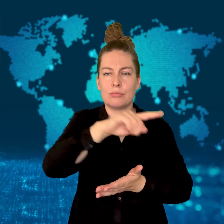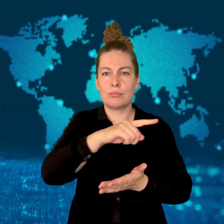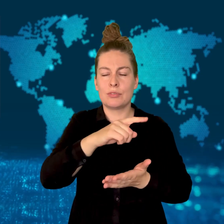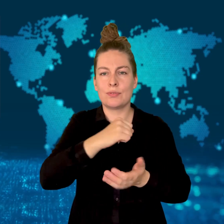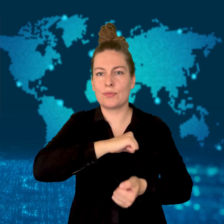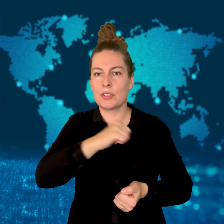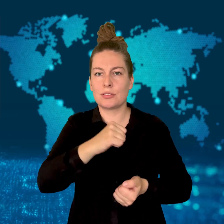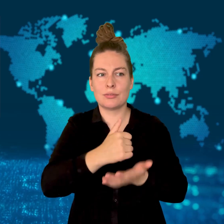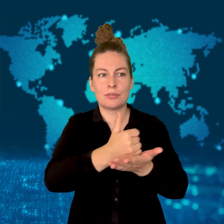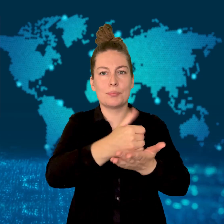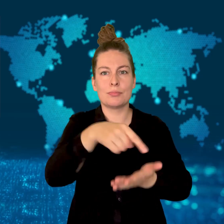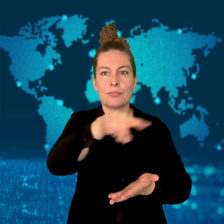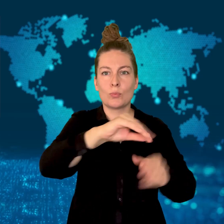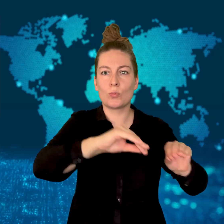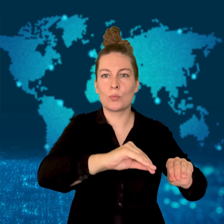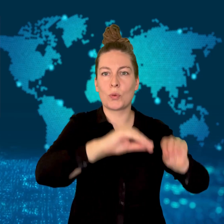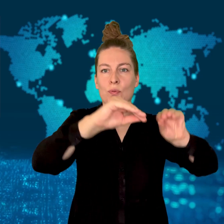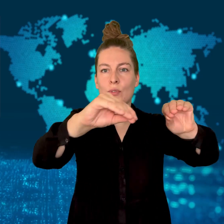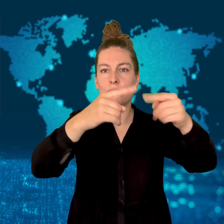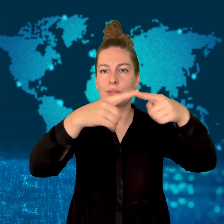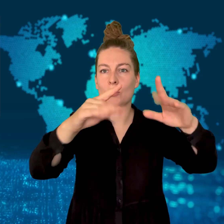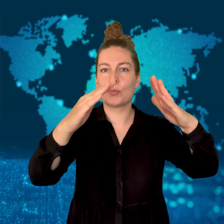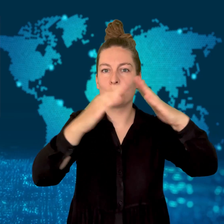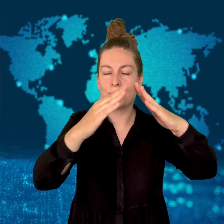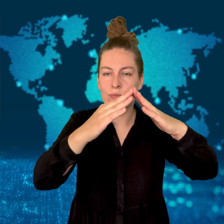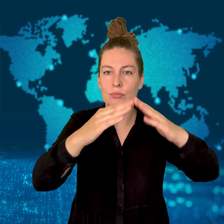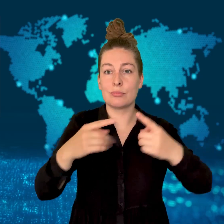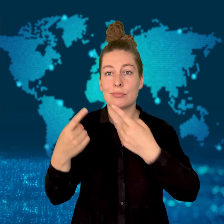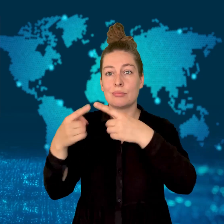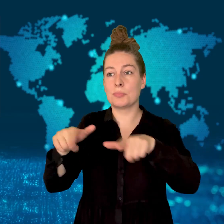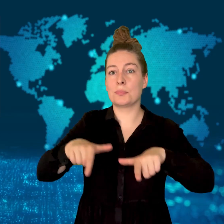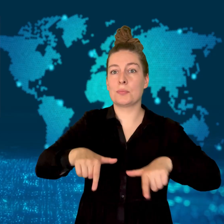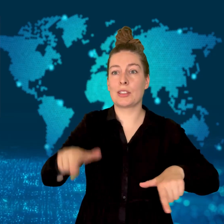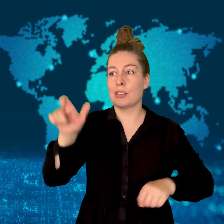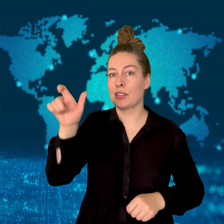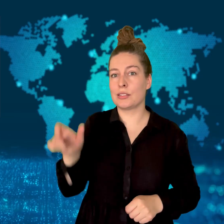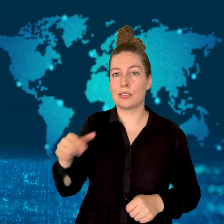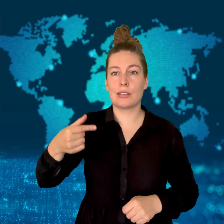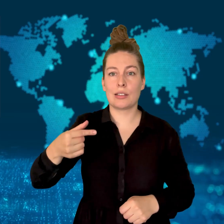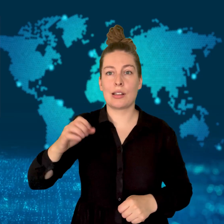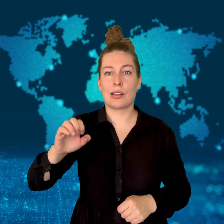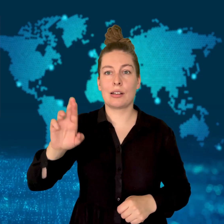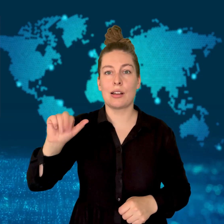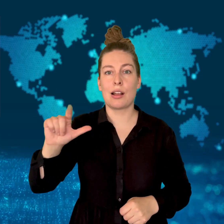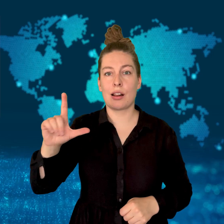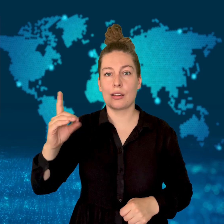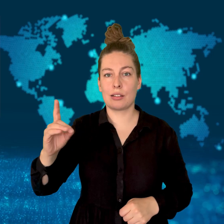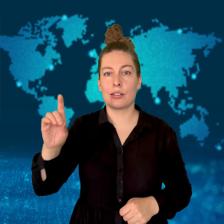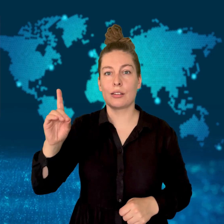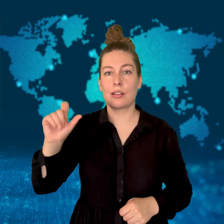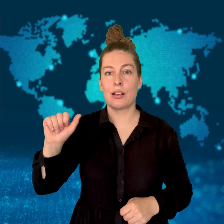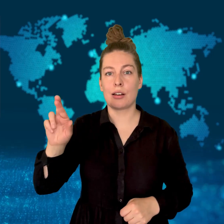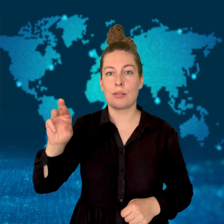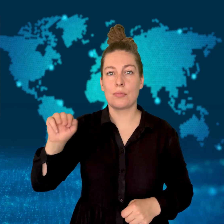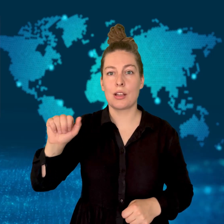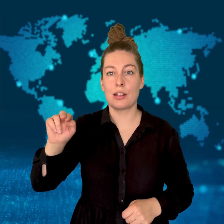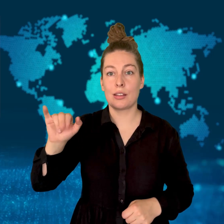France's Interior Minister, Gerald Darmanin, said the process to